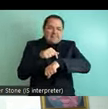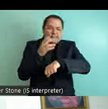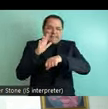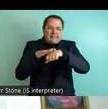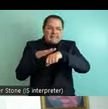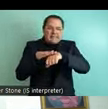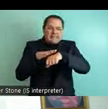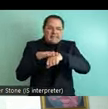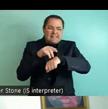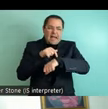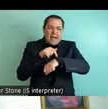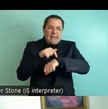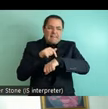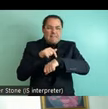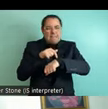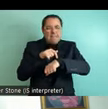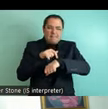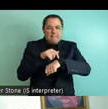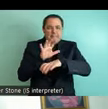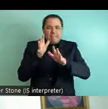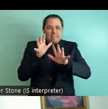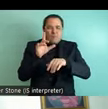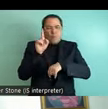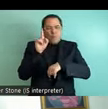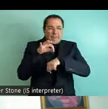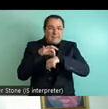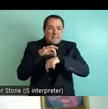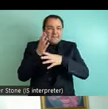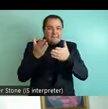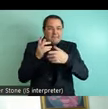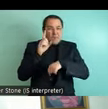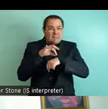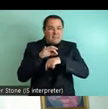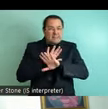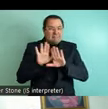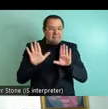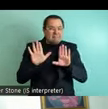of the time, you have about, you know, one or two minutes left in your session.